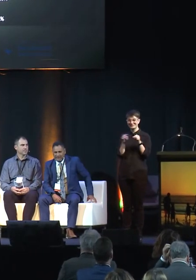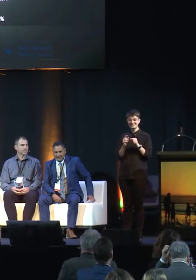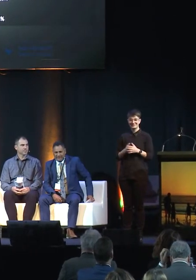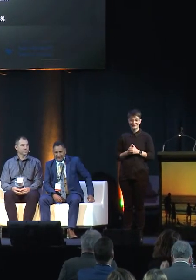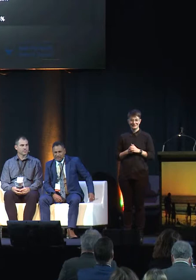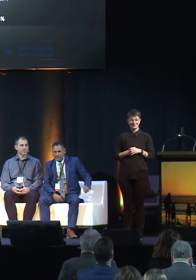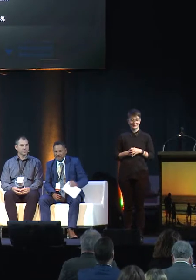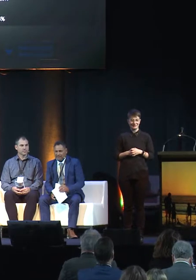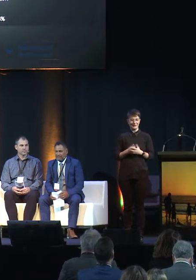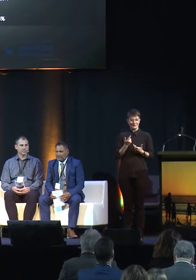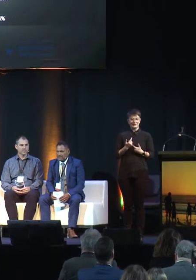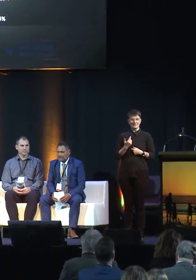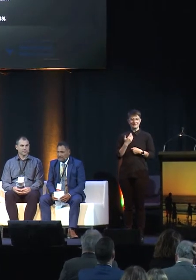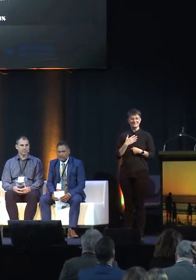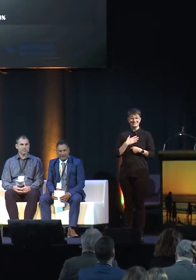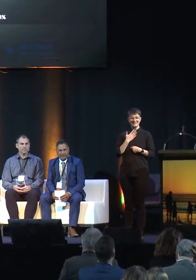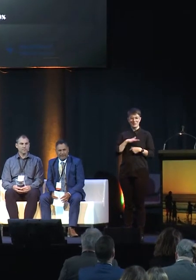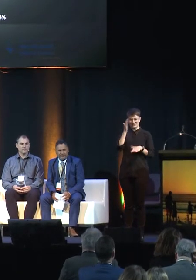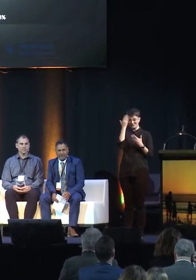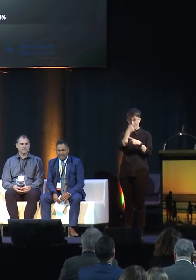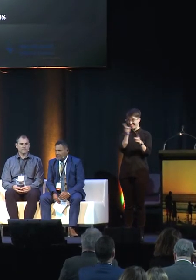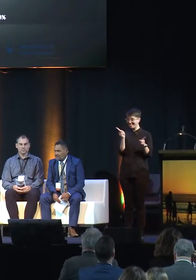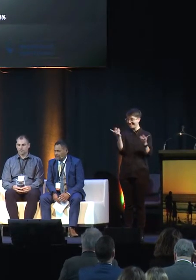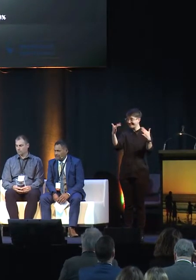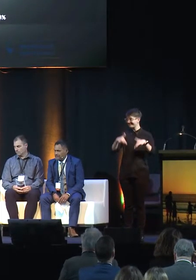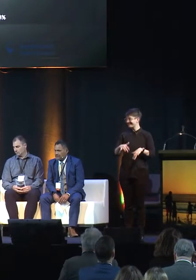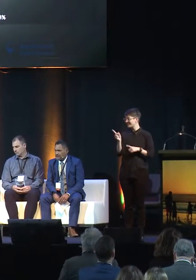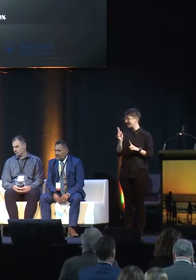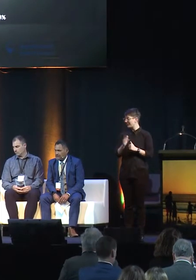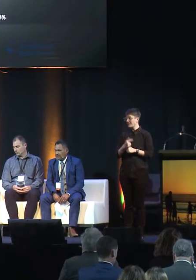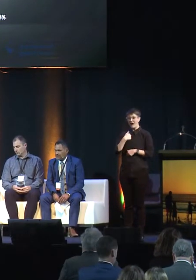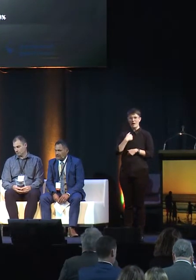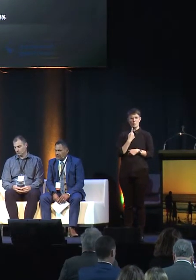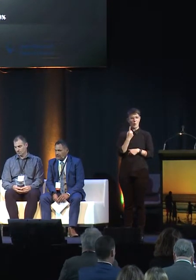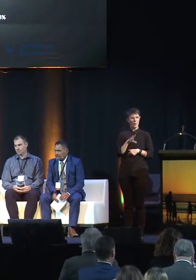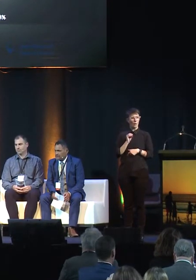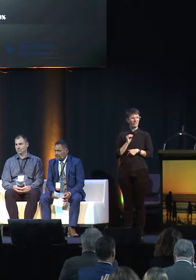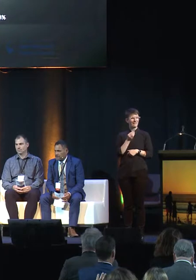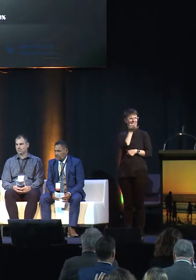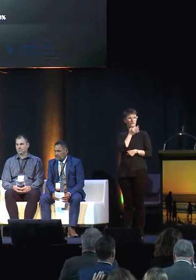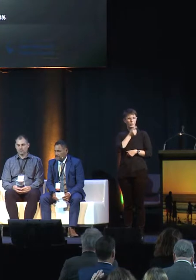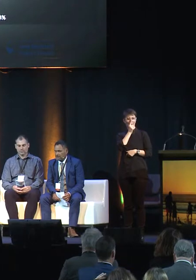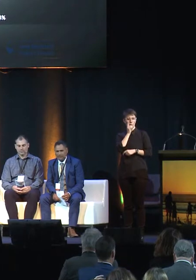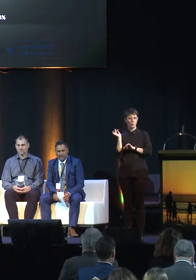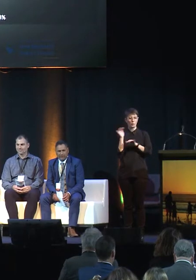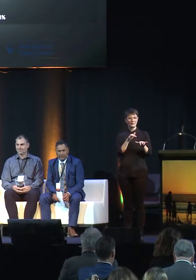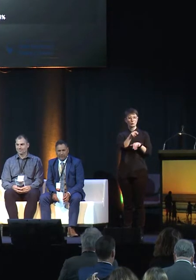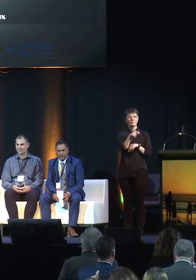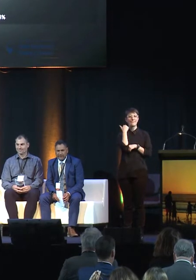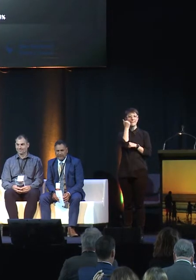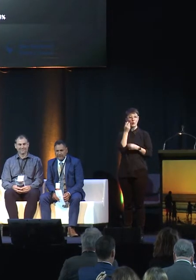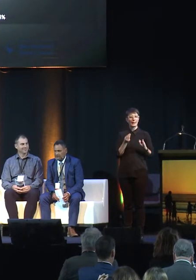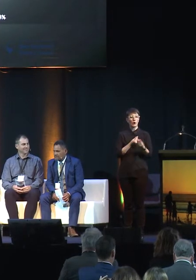Look I suppose I was one of the few that attended the Māori economy workshops, one held down